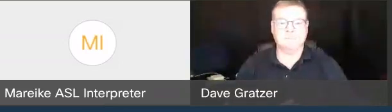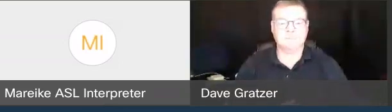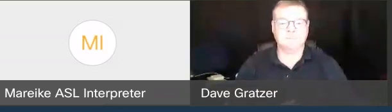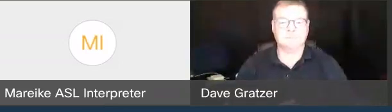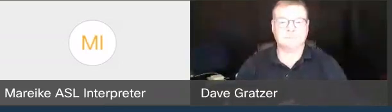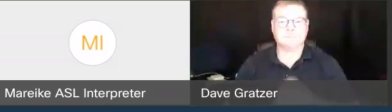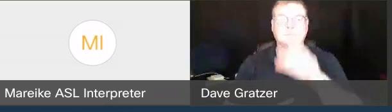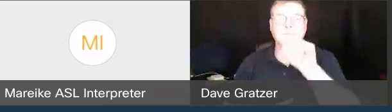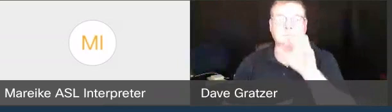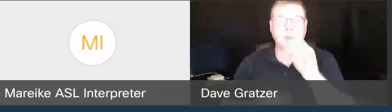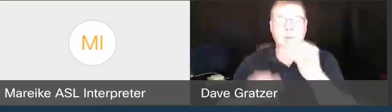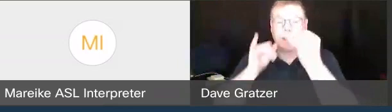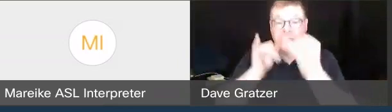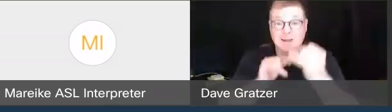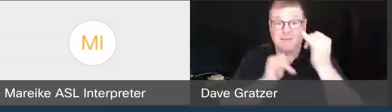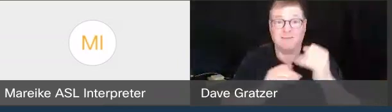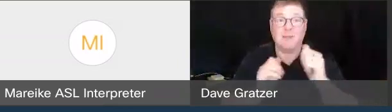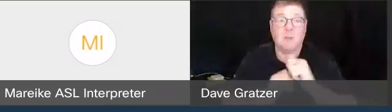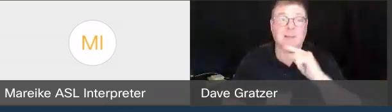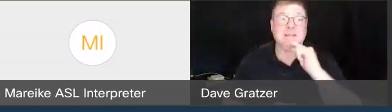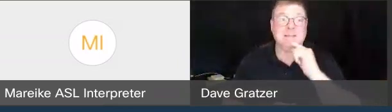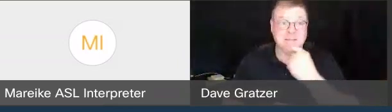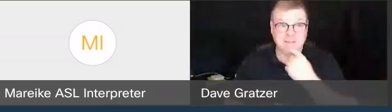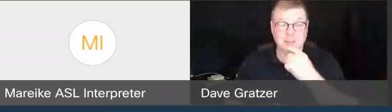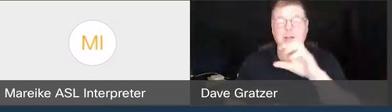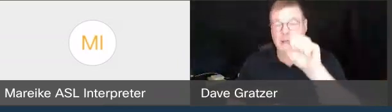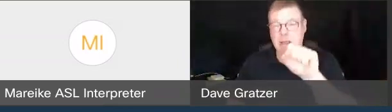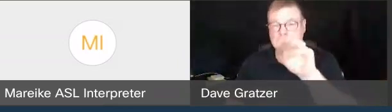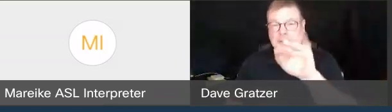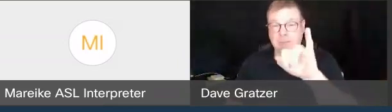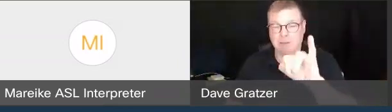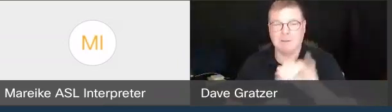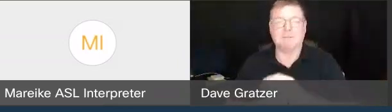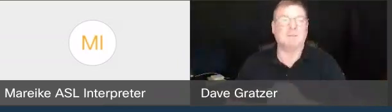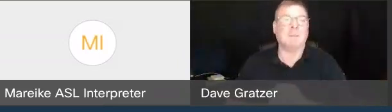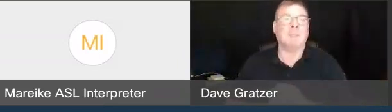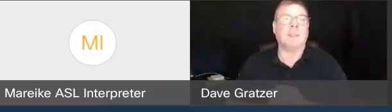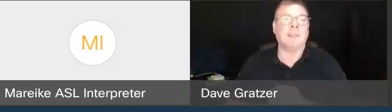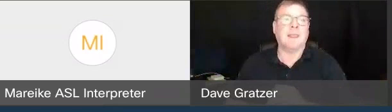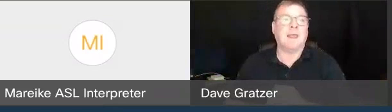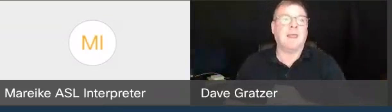So individuals with Severe Mental Illness generally have complex needs. And some of the